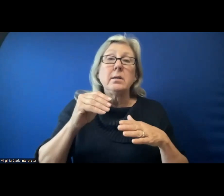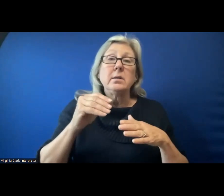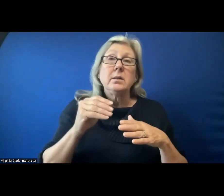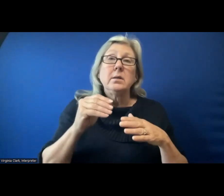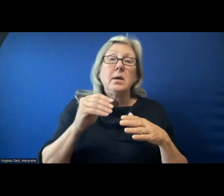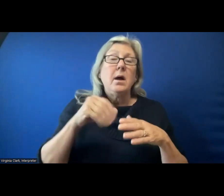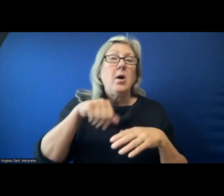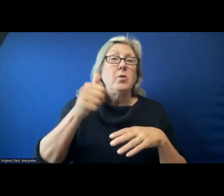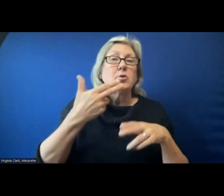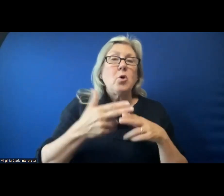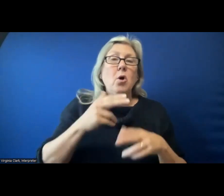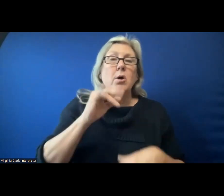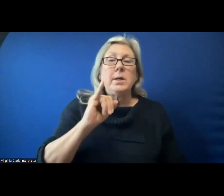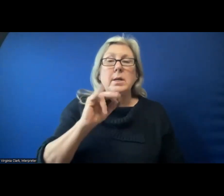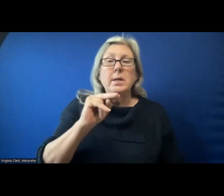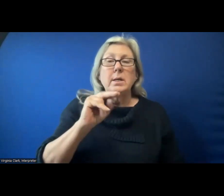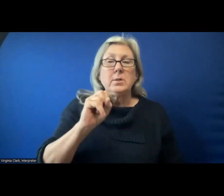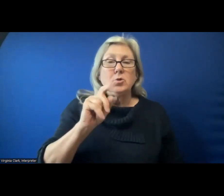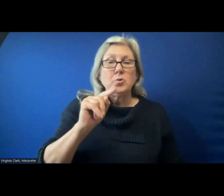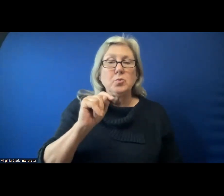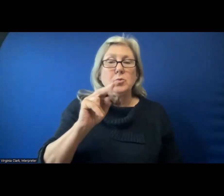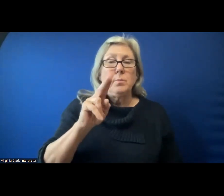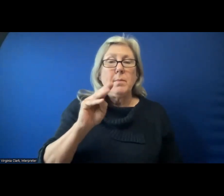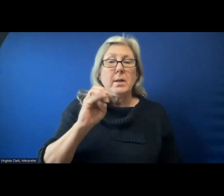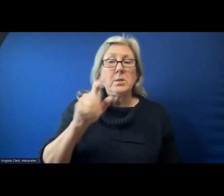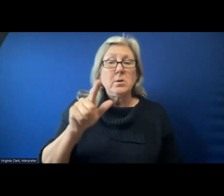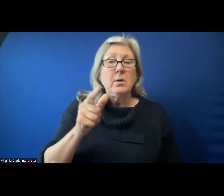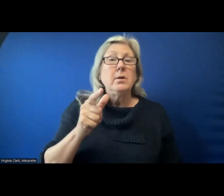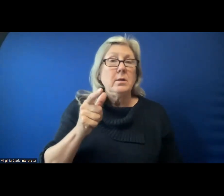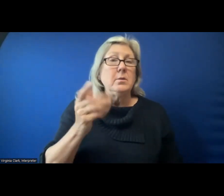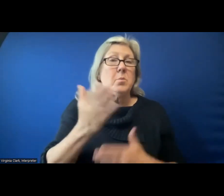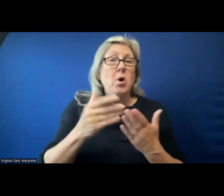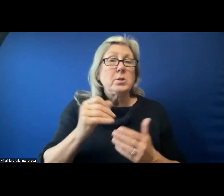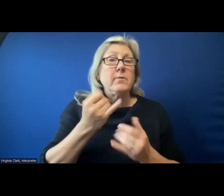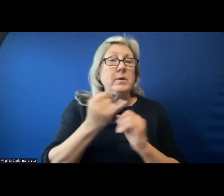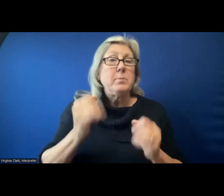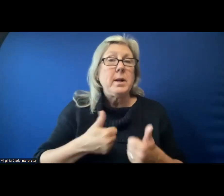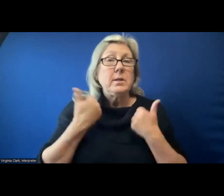activities of daily living, the things you have to do to make those things happen.